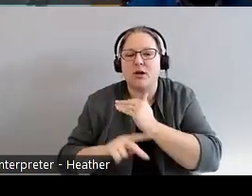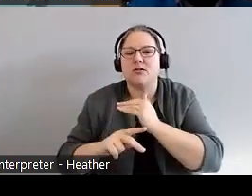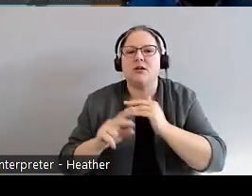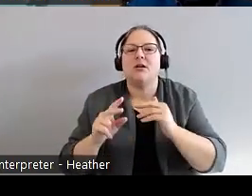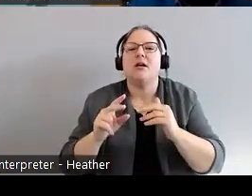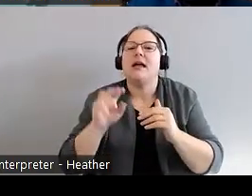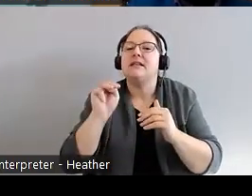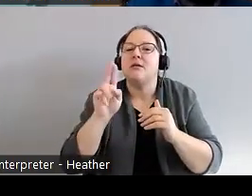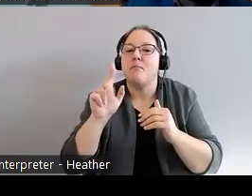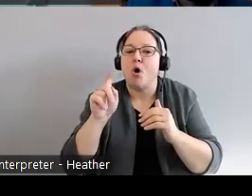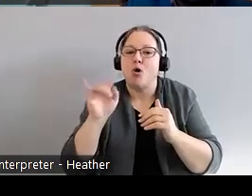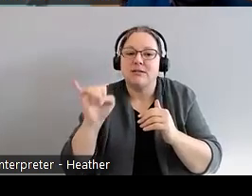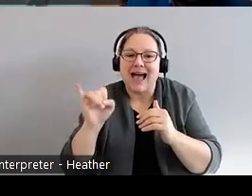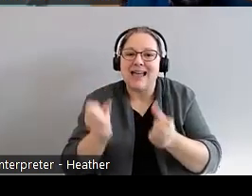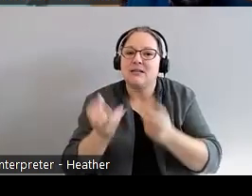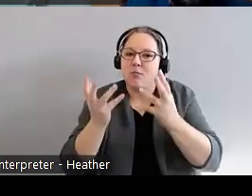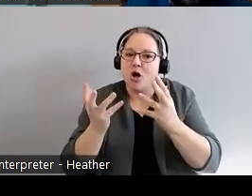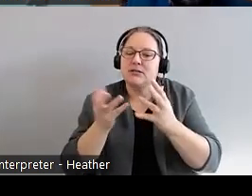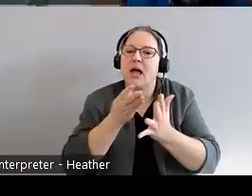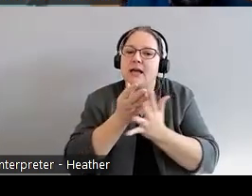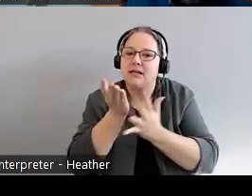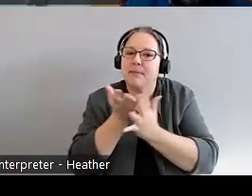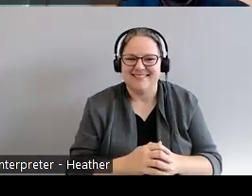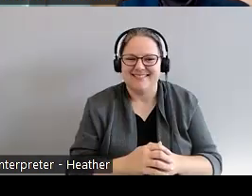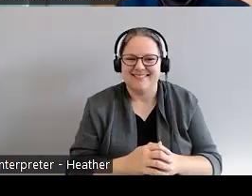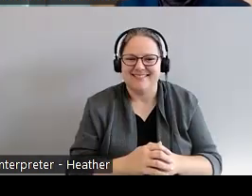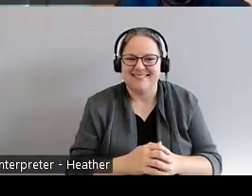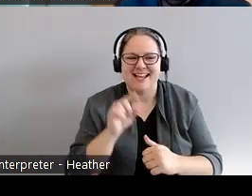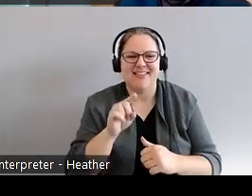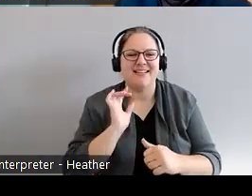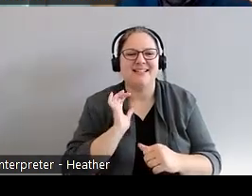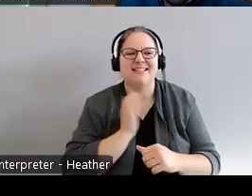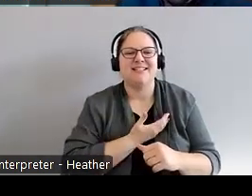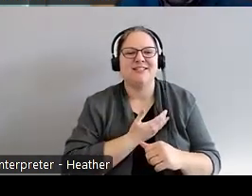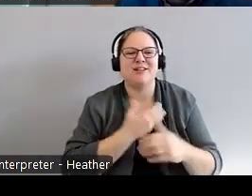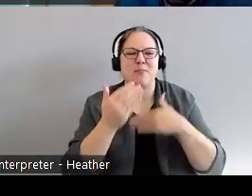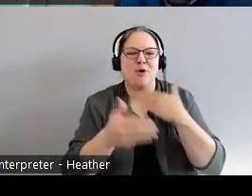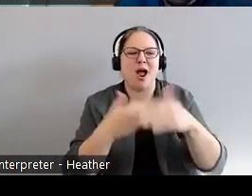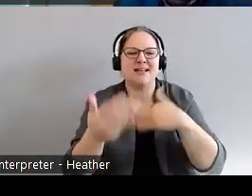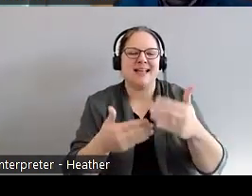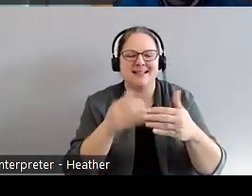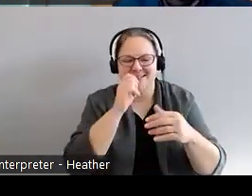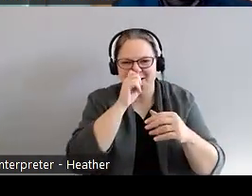It's very collaborative. It's quite intense. Good. Okay. This is our pro. So we admit patients in the